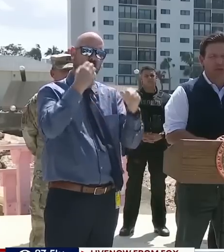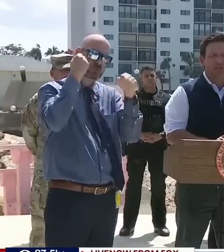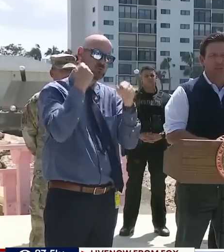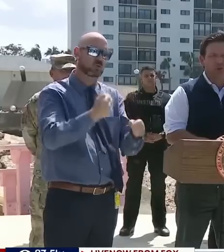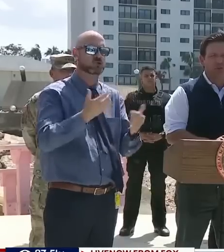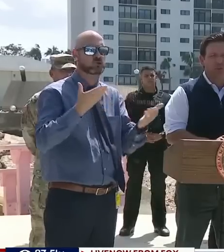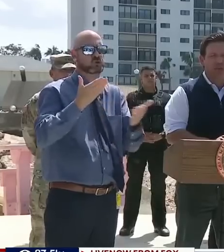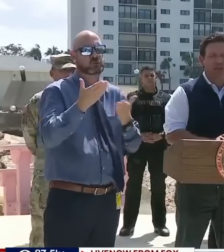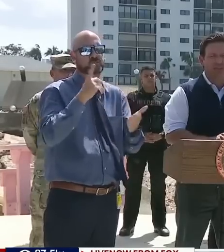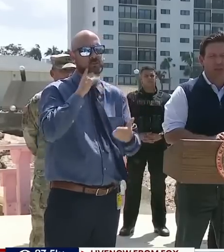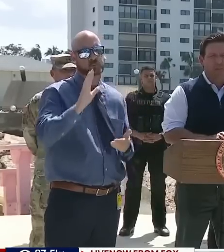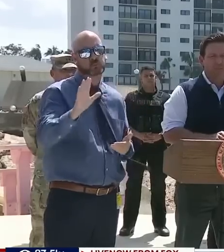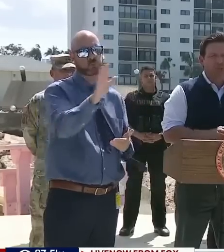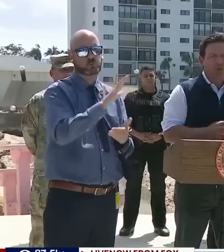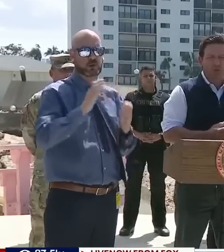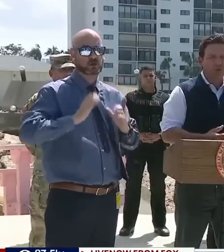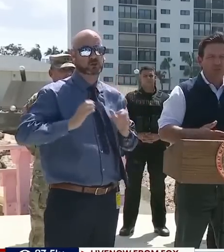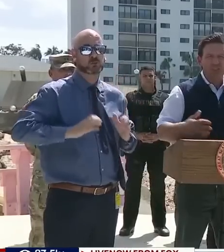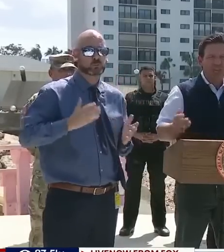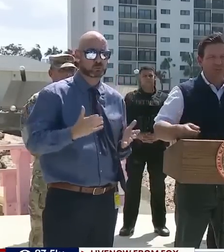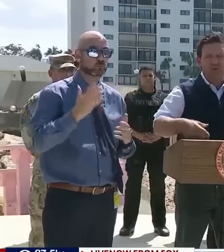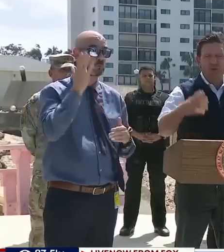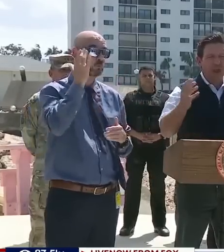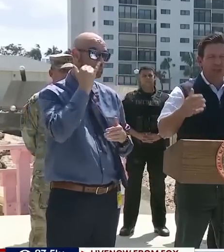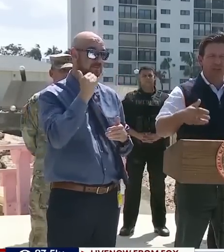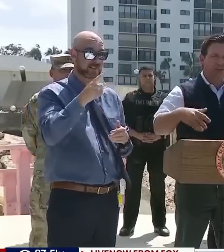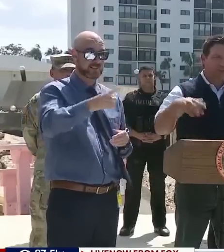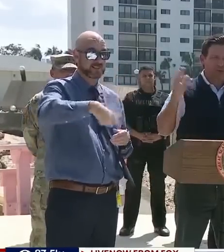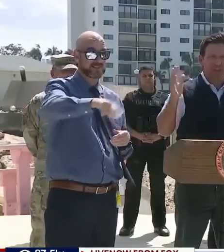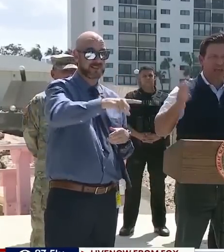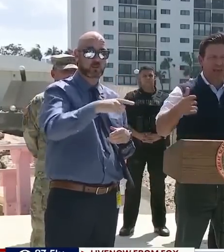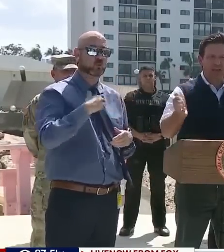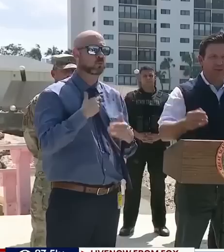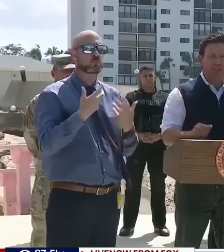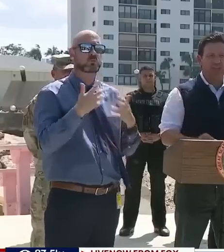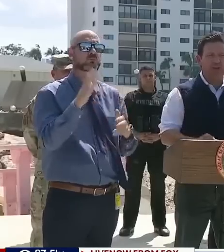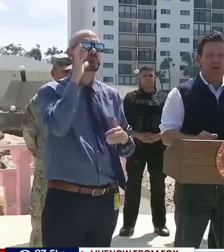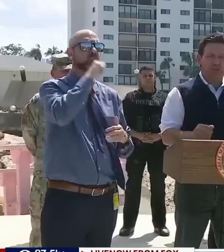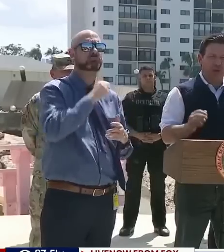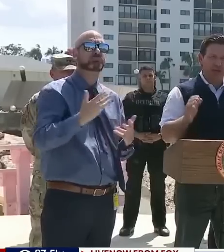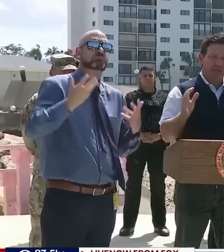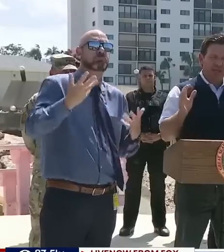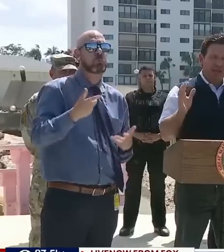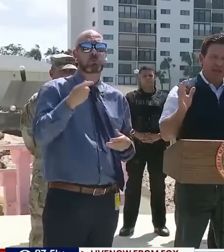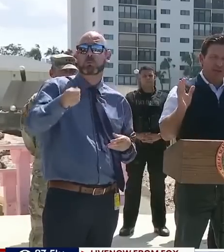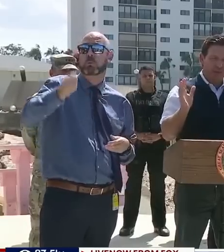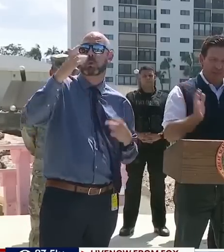taking these storms very seriously. and really wanting to provide really strong Service. uh, for their customers because